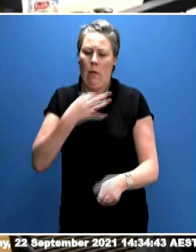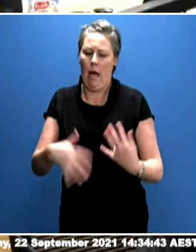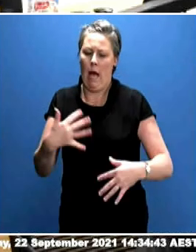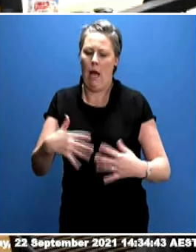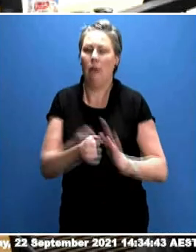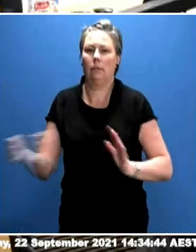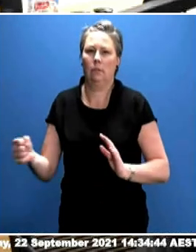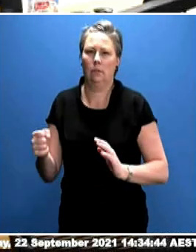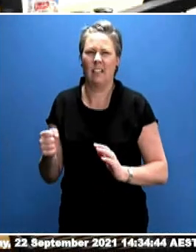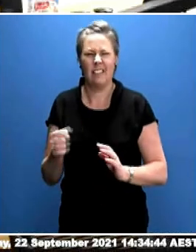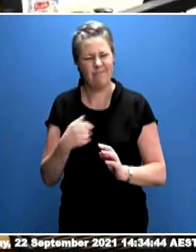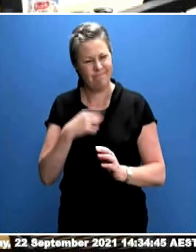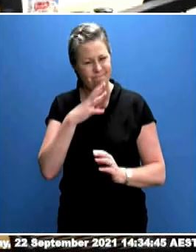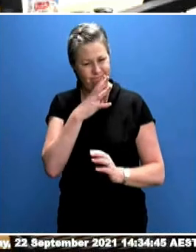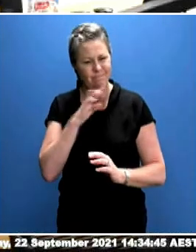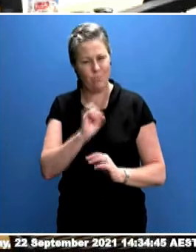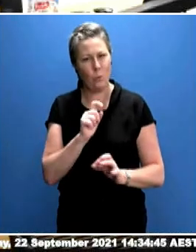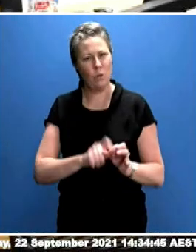I'm not sure I understand your question, Mr Power.